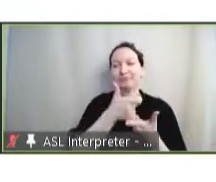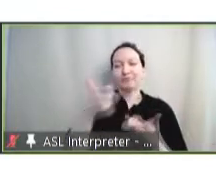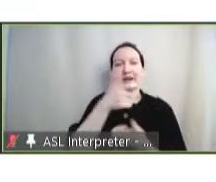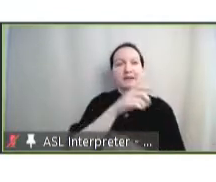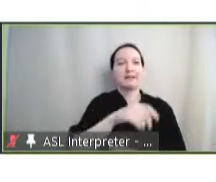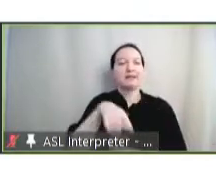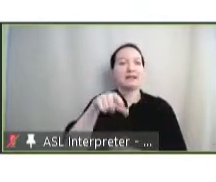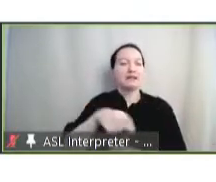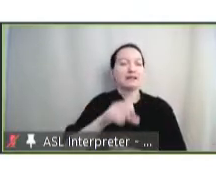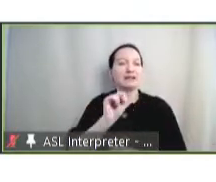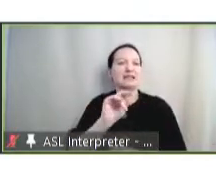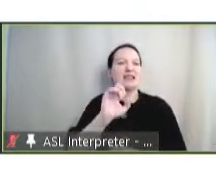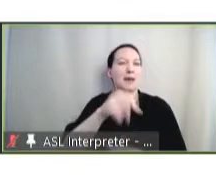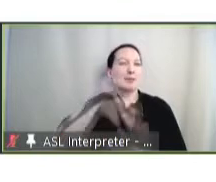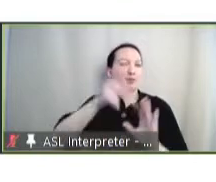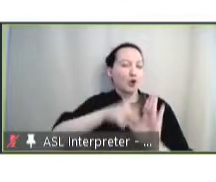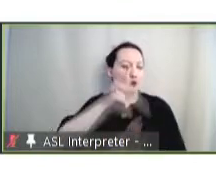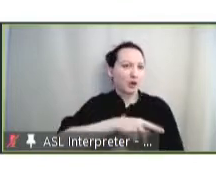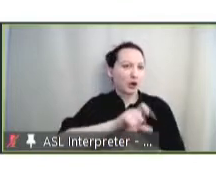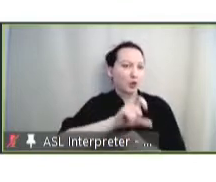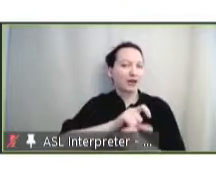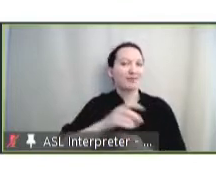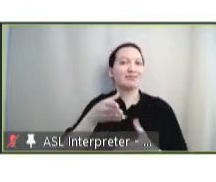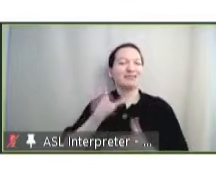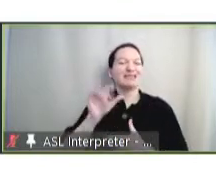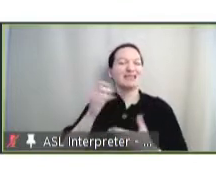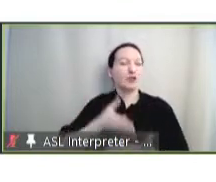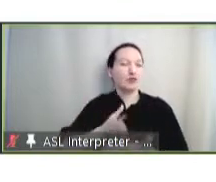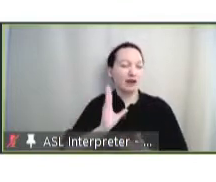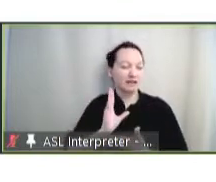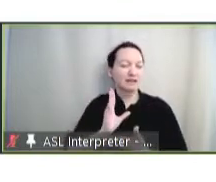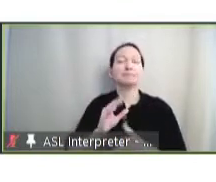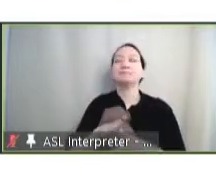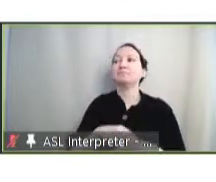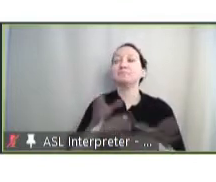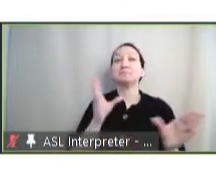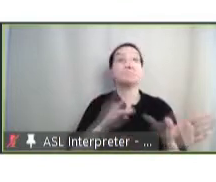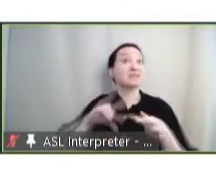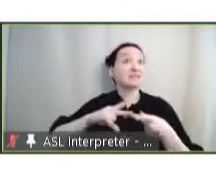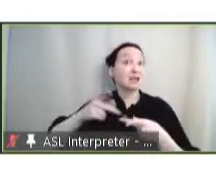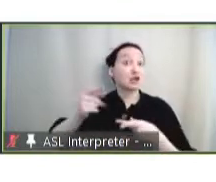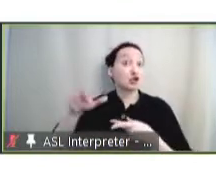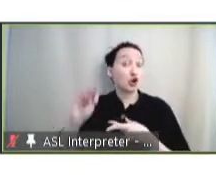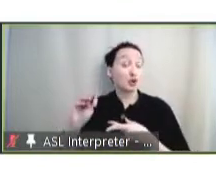program, and I also worked in the Civil Rights shop. And then, in the second term, I worked at